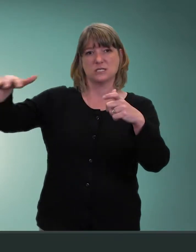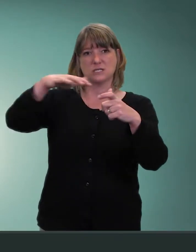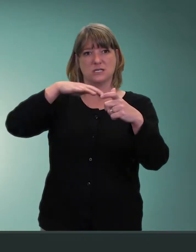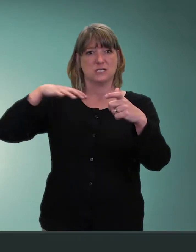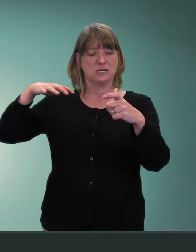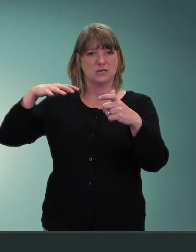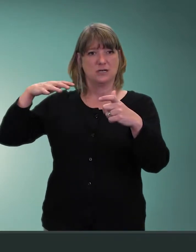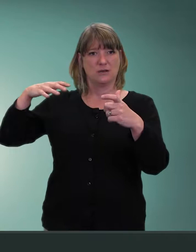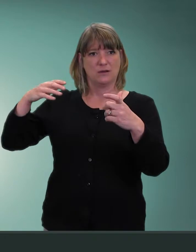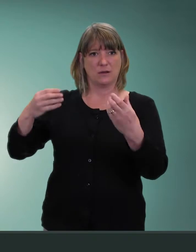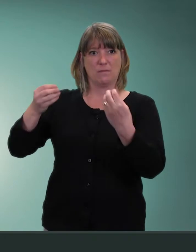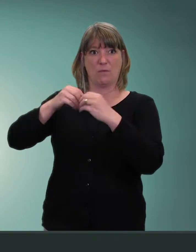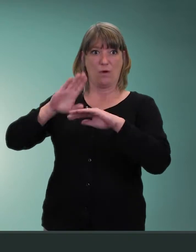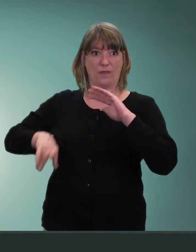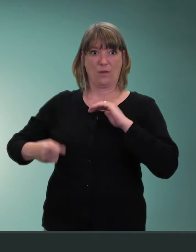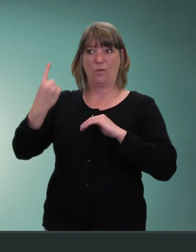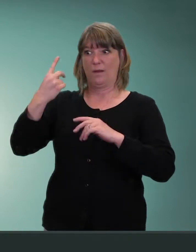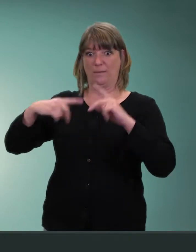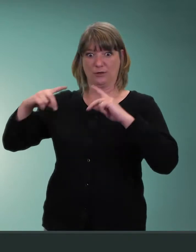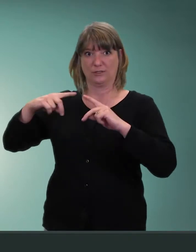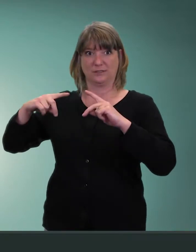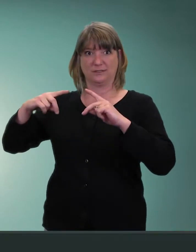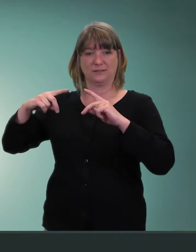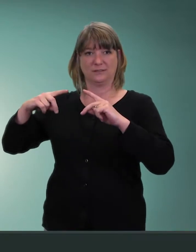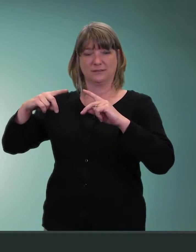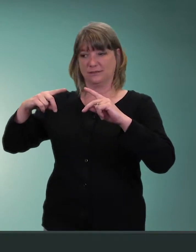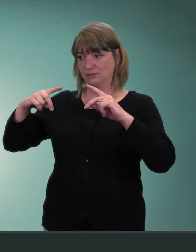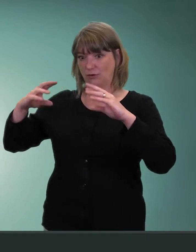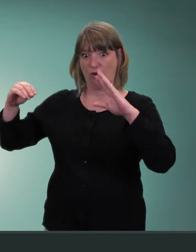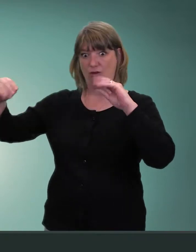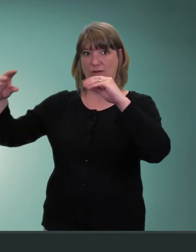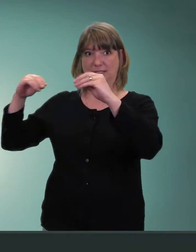because more than one person is talking at the same time.